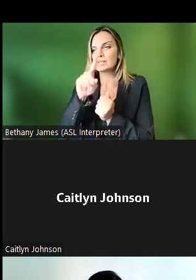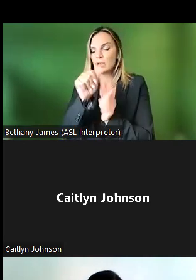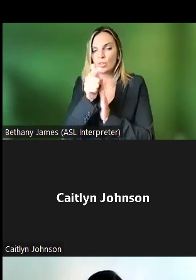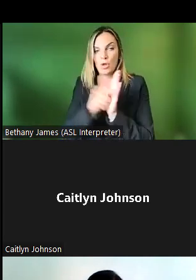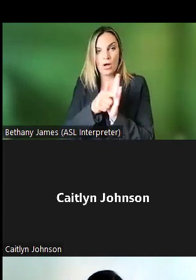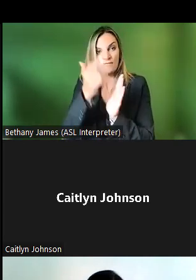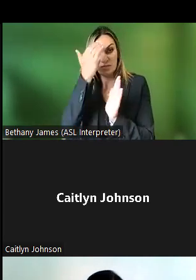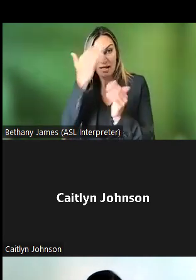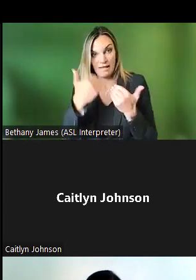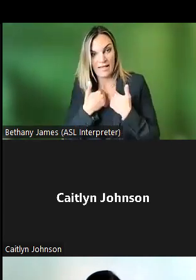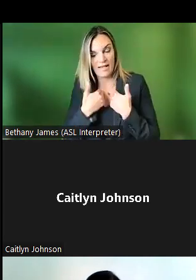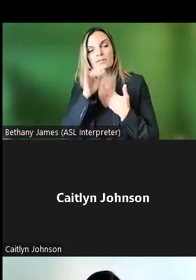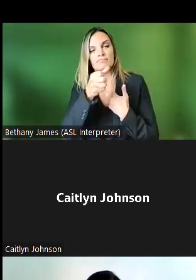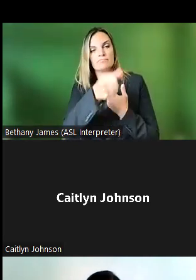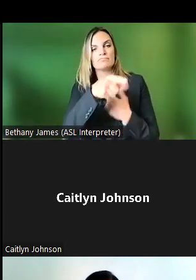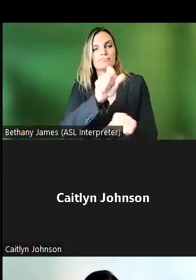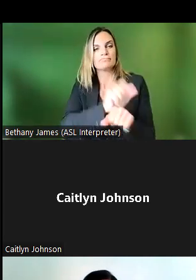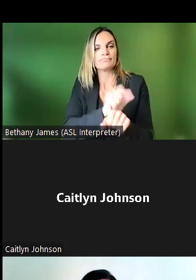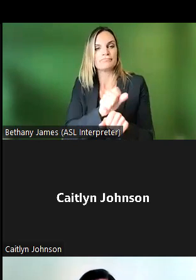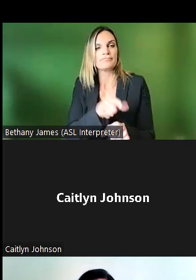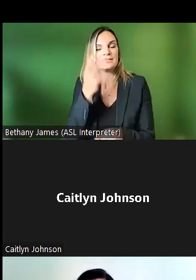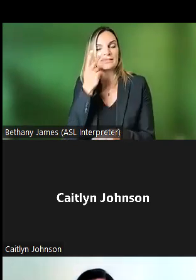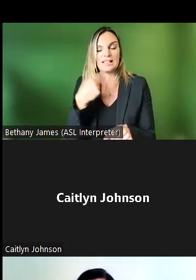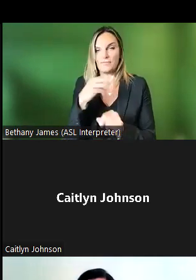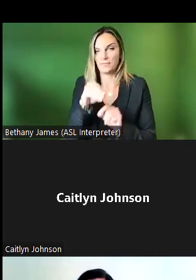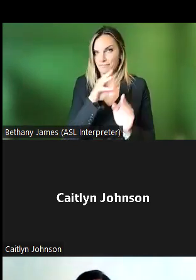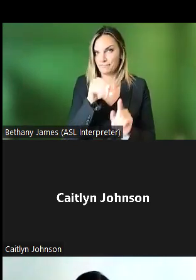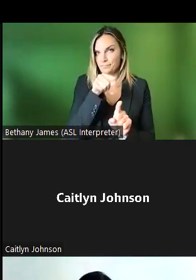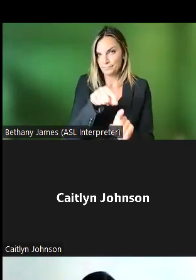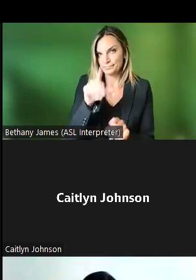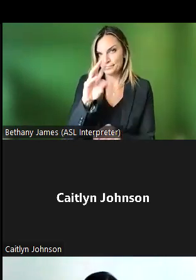And you can see here we have a screenshot of Michigan.gov, and there's a disability